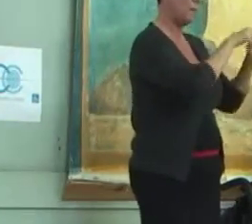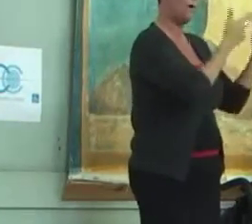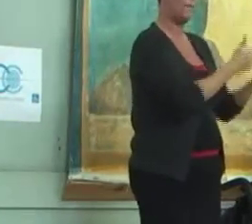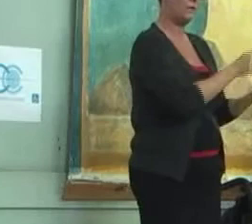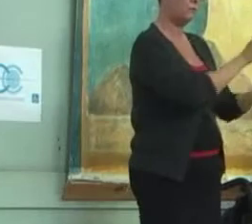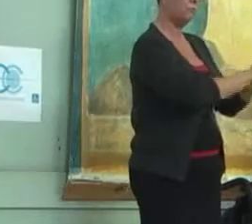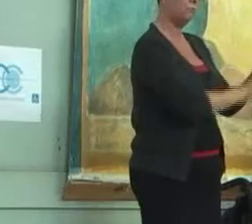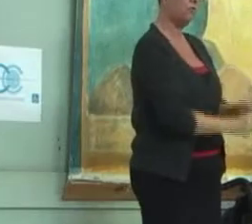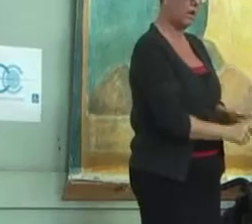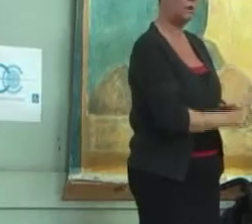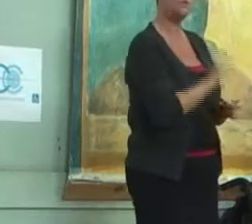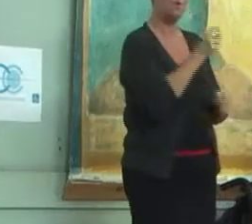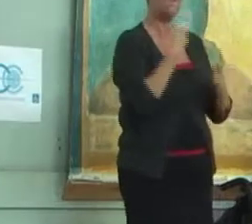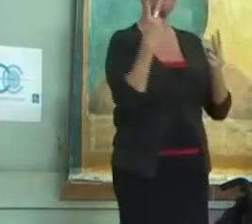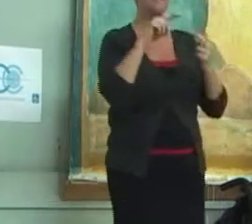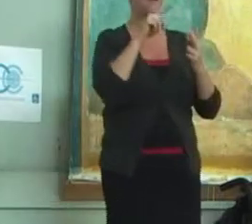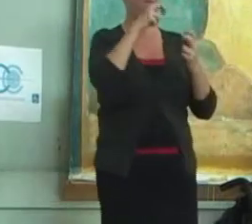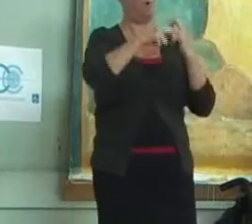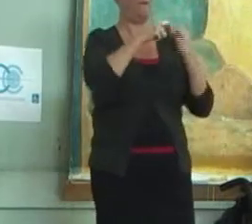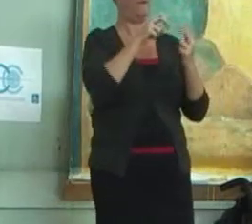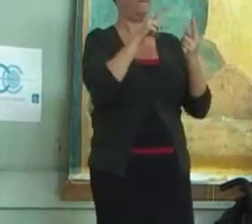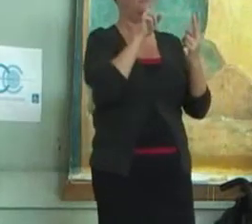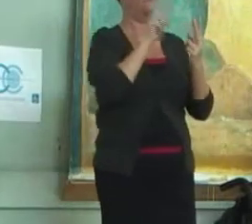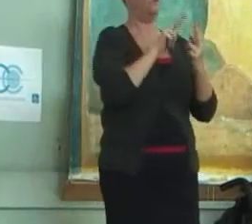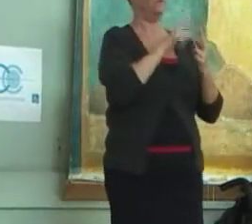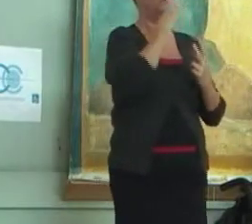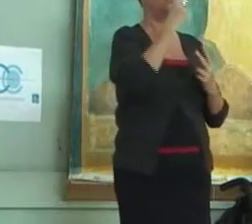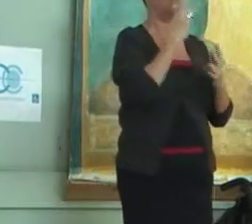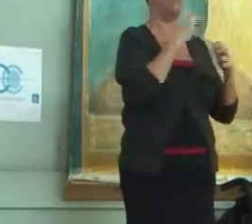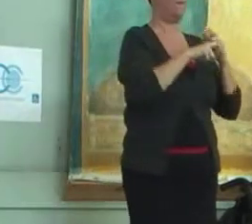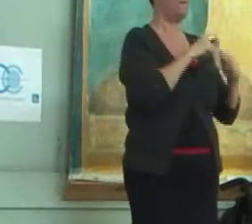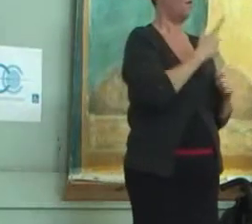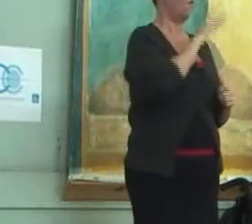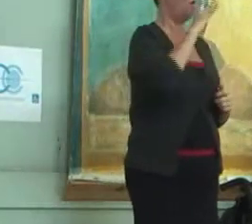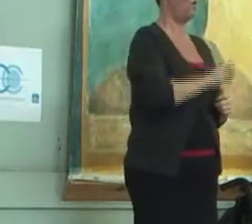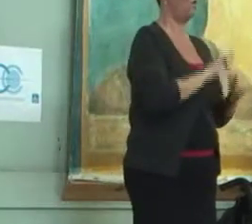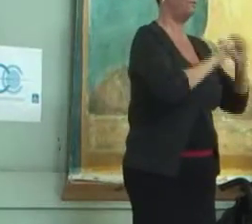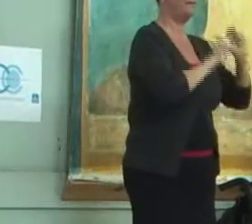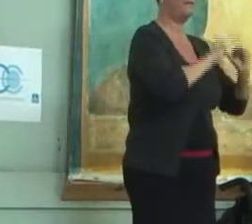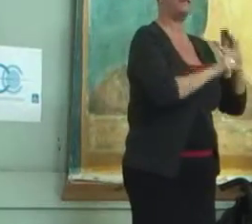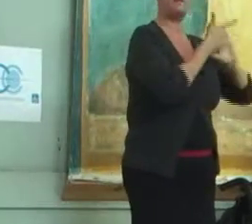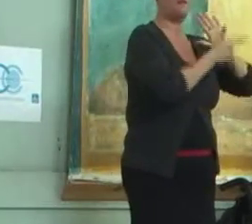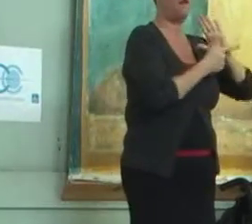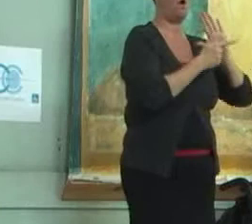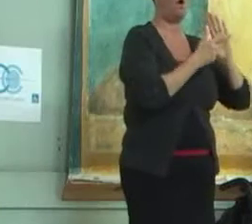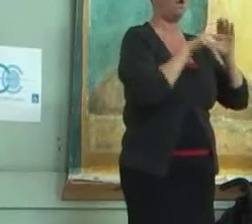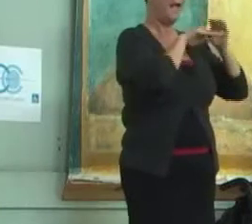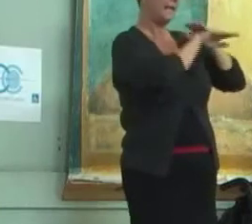The problem is with the older buildings. There is no law that says the older buildings have to be retrofitted.